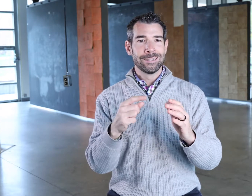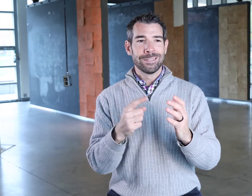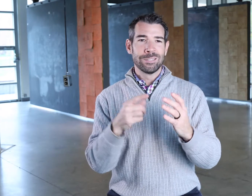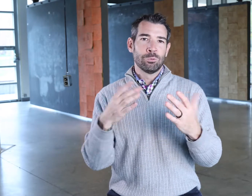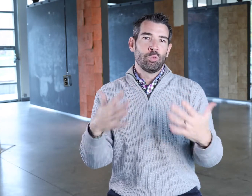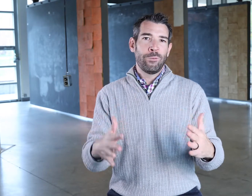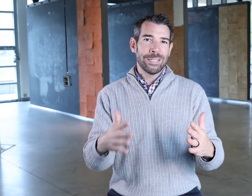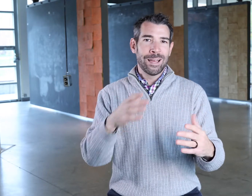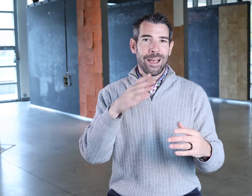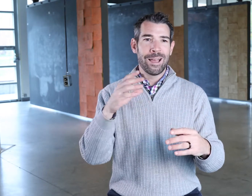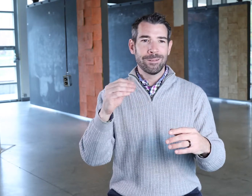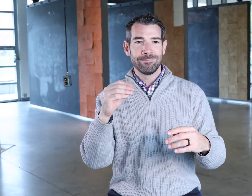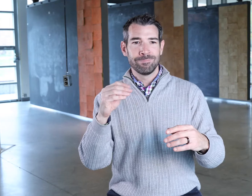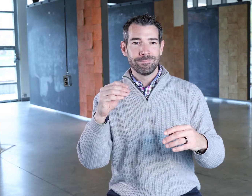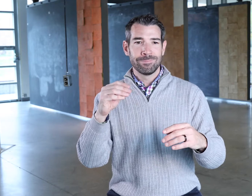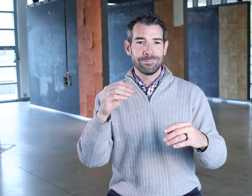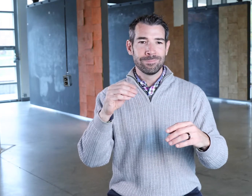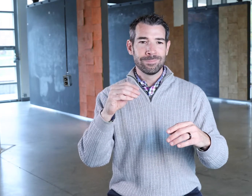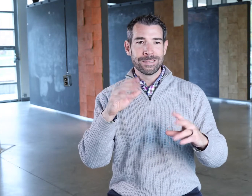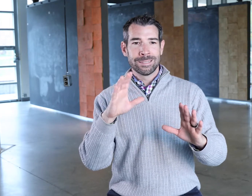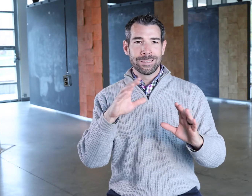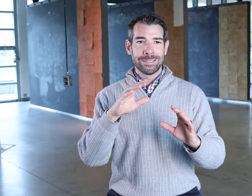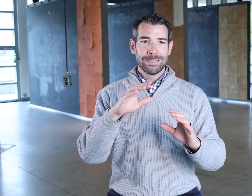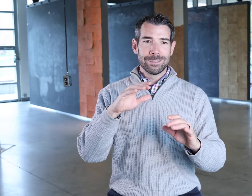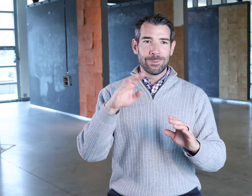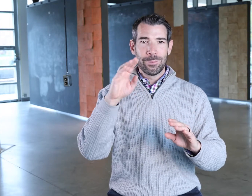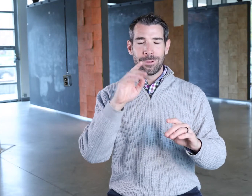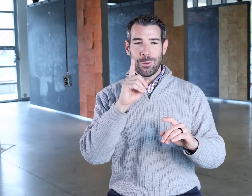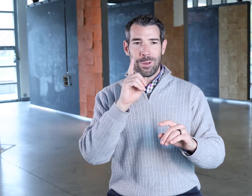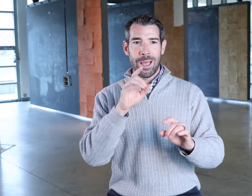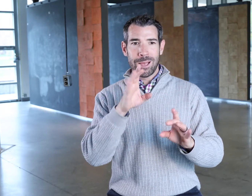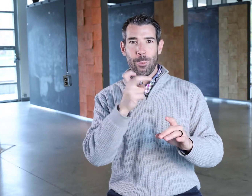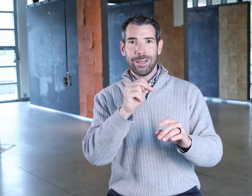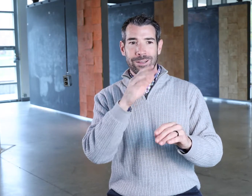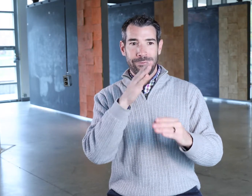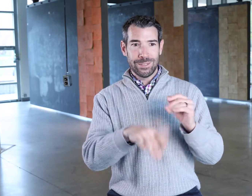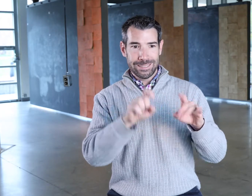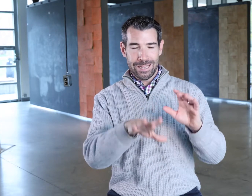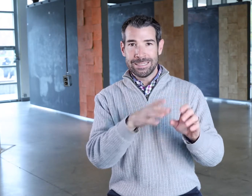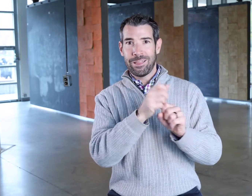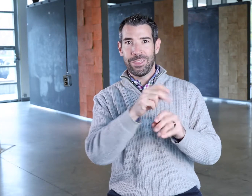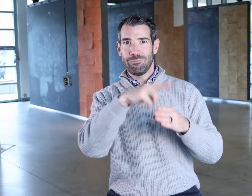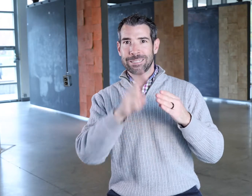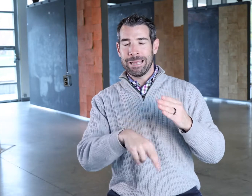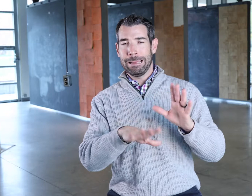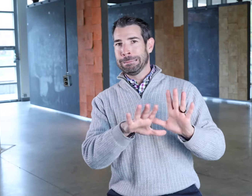In my overall testing experience, I get anxious when taking a test, and I hate it when I finish a test